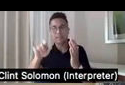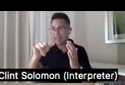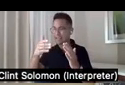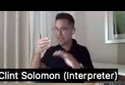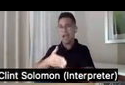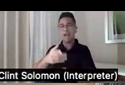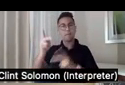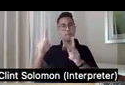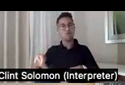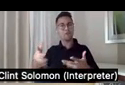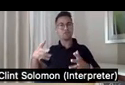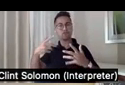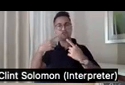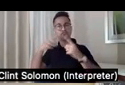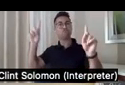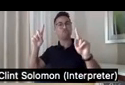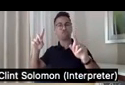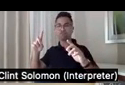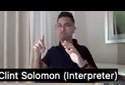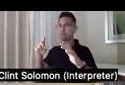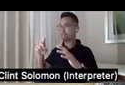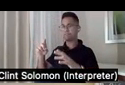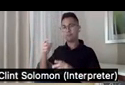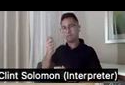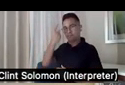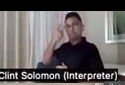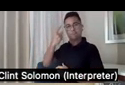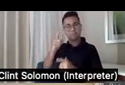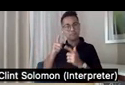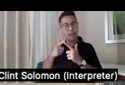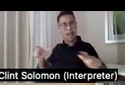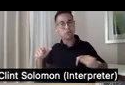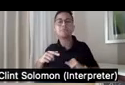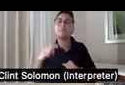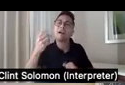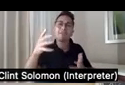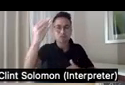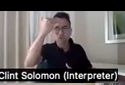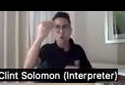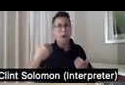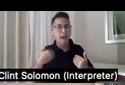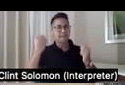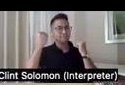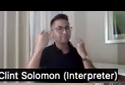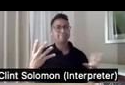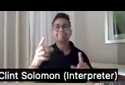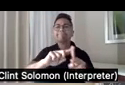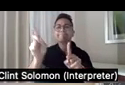or has developed language but we all know that we have many receptive experiences with literacy